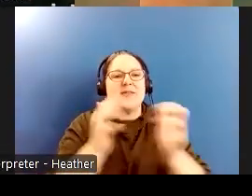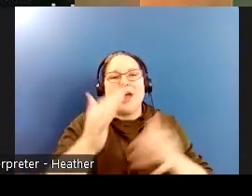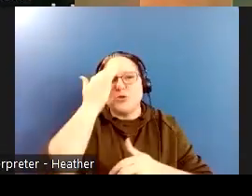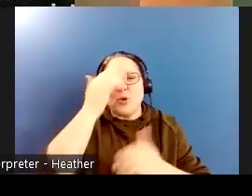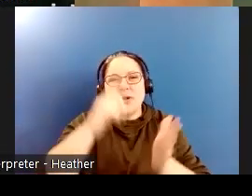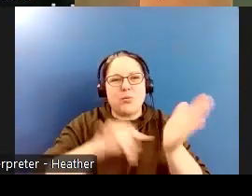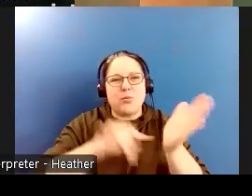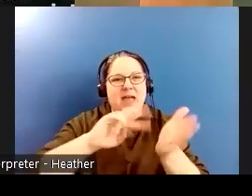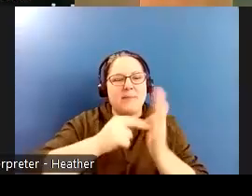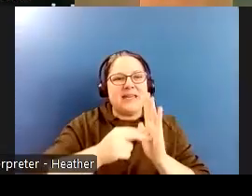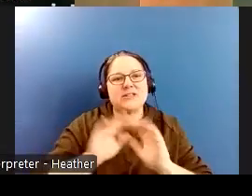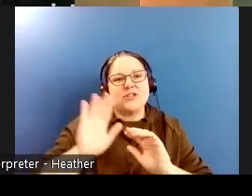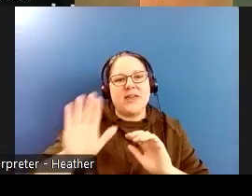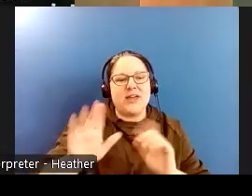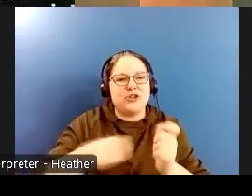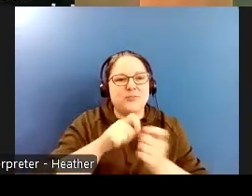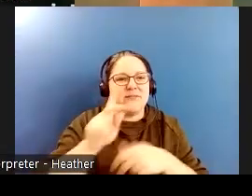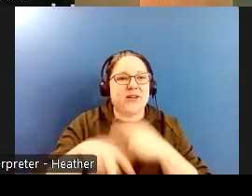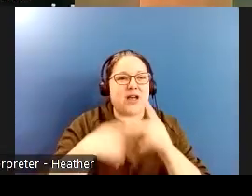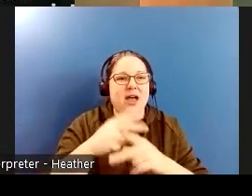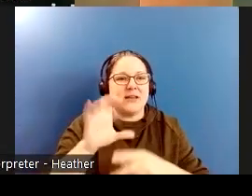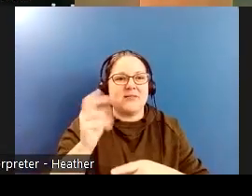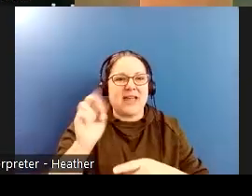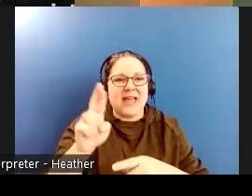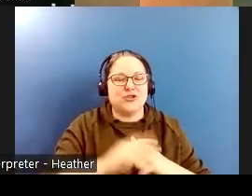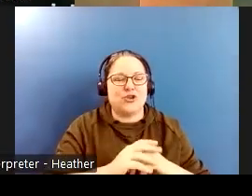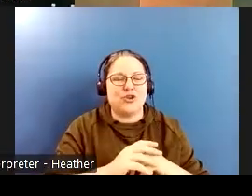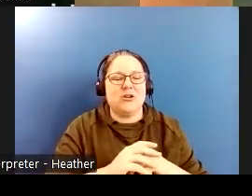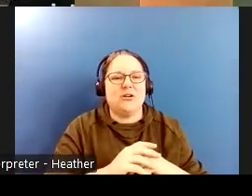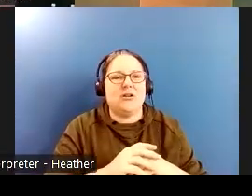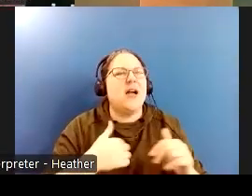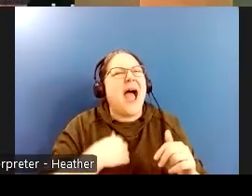their particular cancer. Right. Yeah. So, I think that there needs to be more talks and